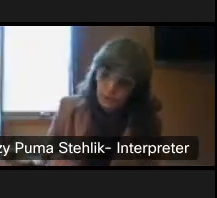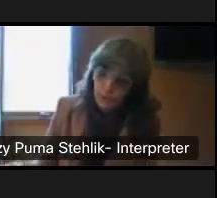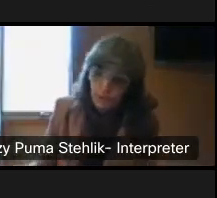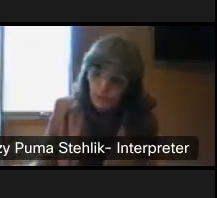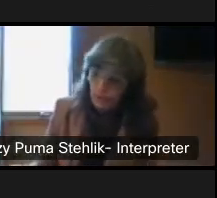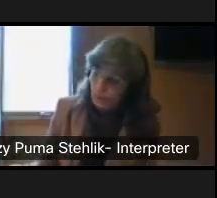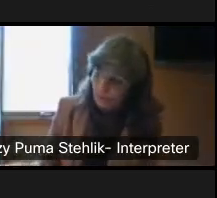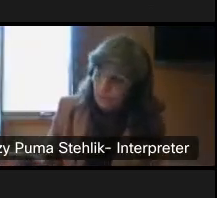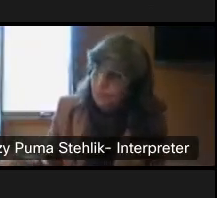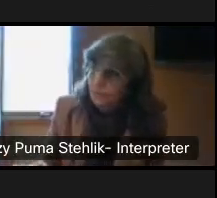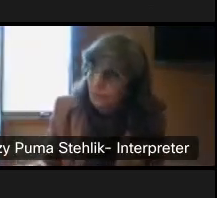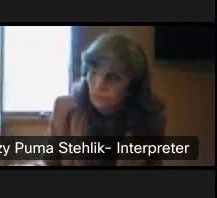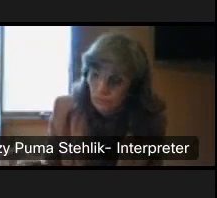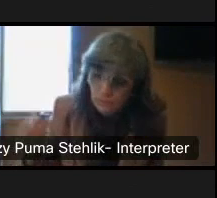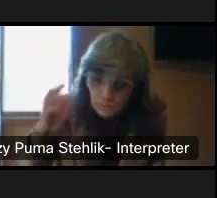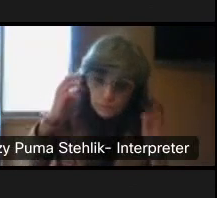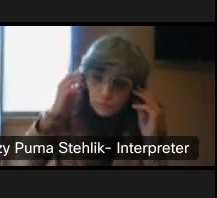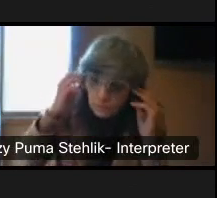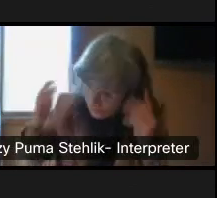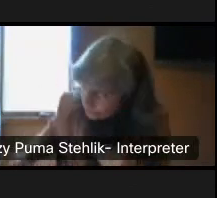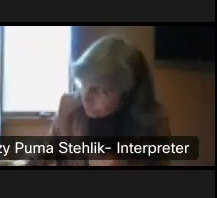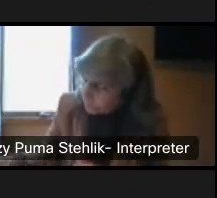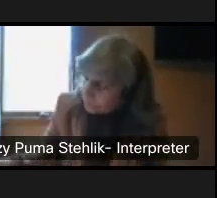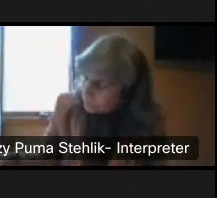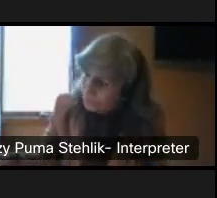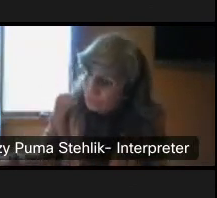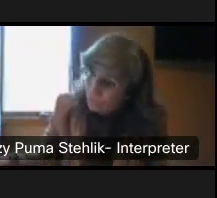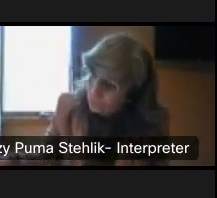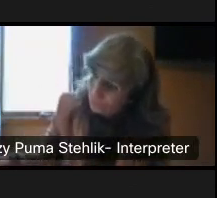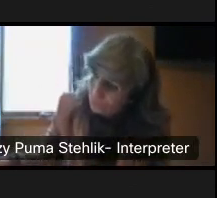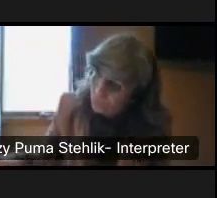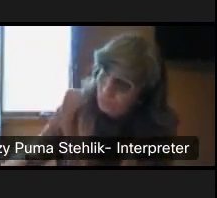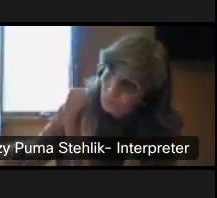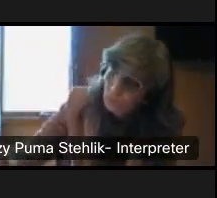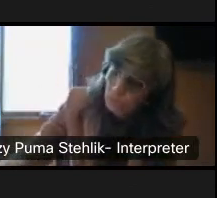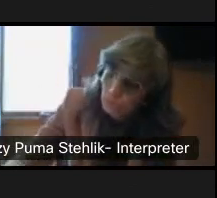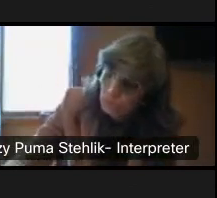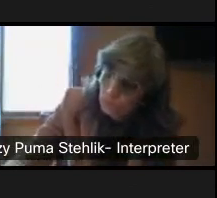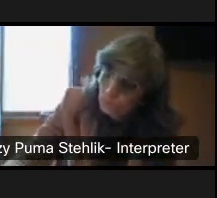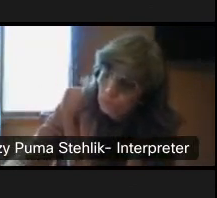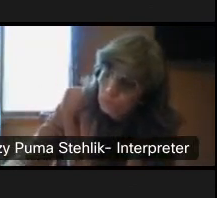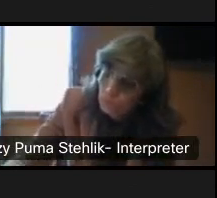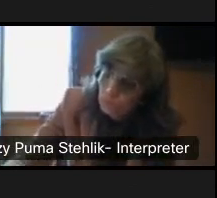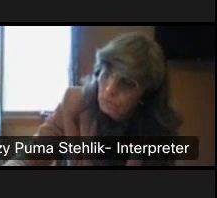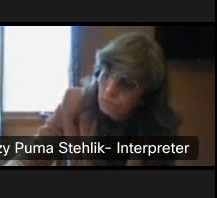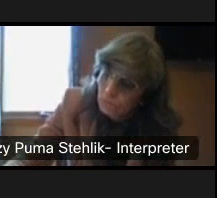Good morning. This is the February 16 2023 meeting of the Syracuse border review. Hearing is being healthy.